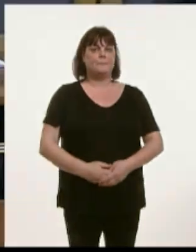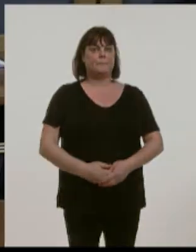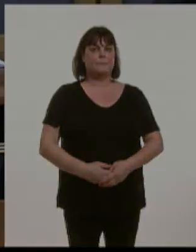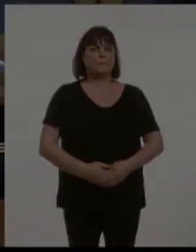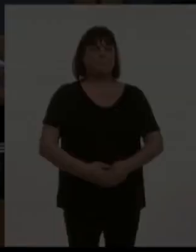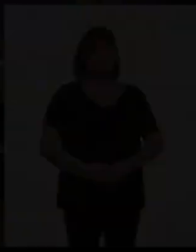study.